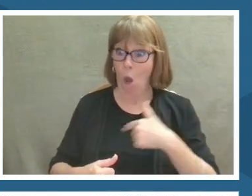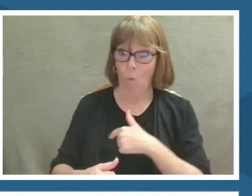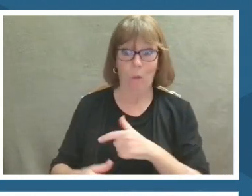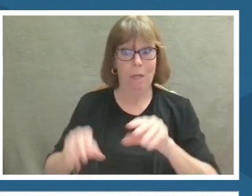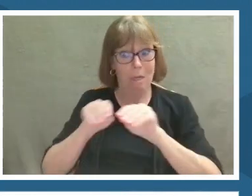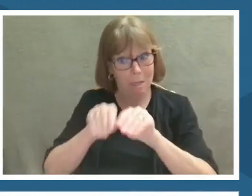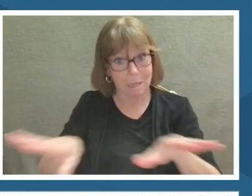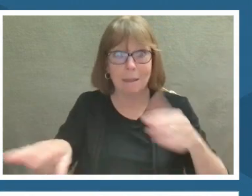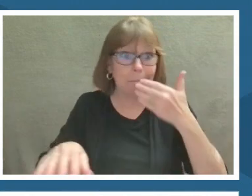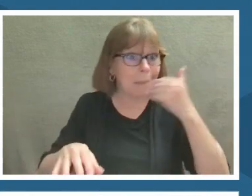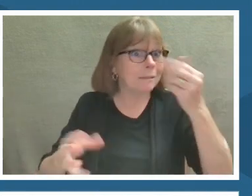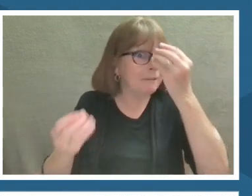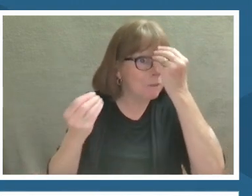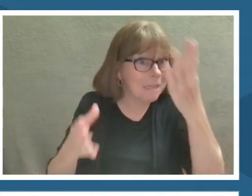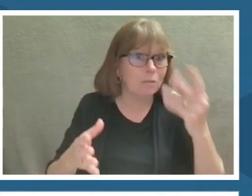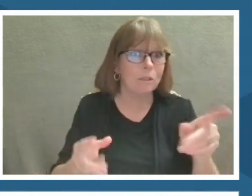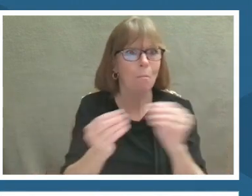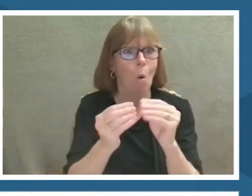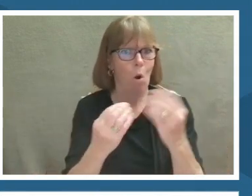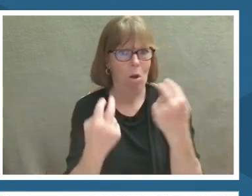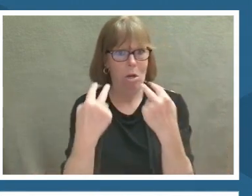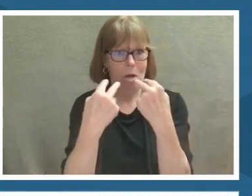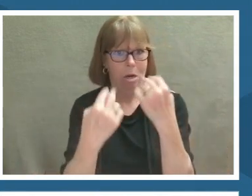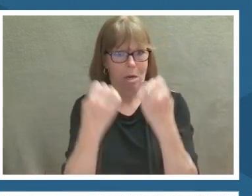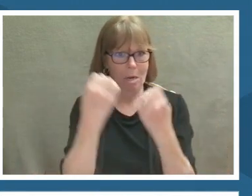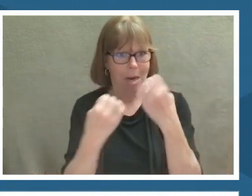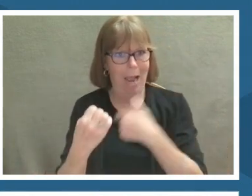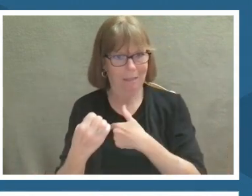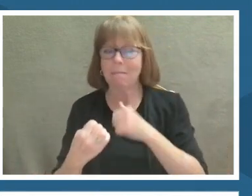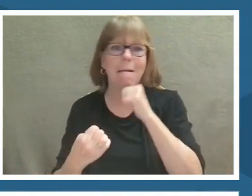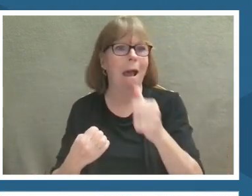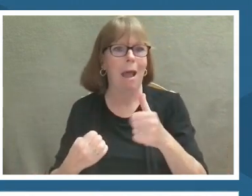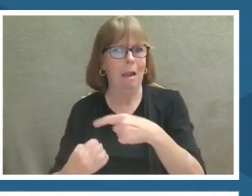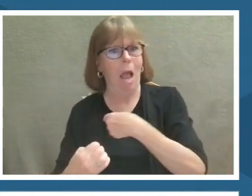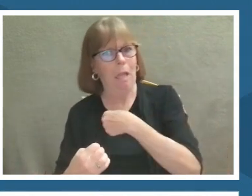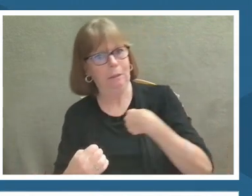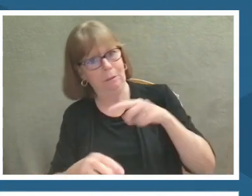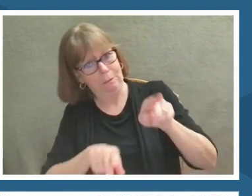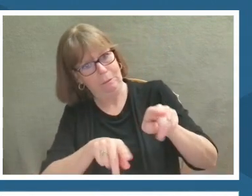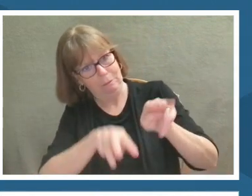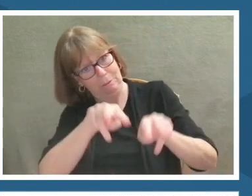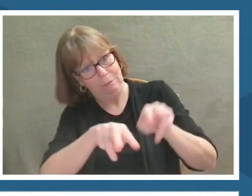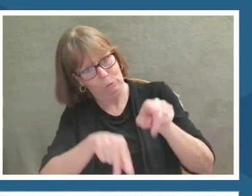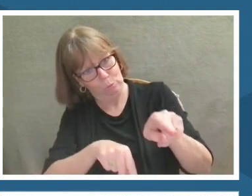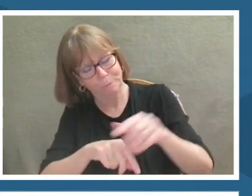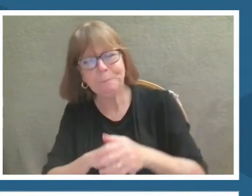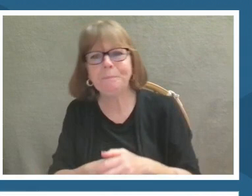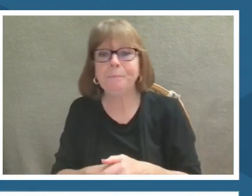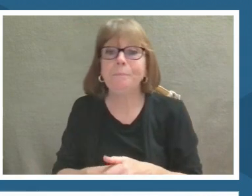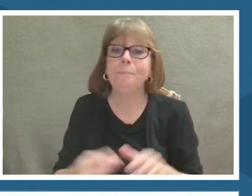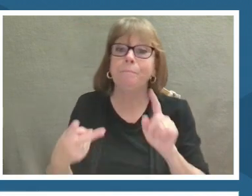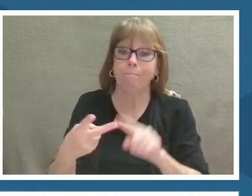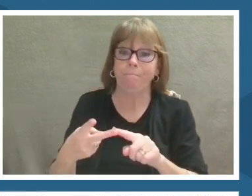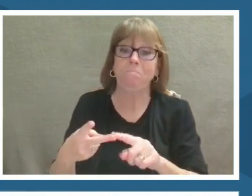okay the next question is how likely are you to use this